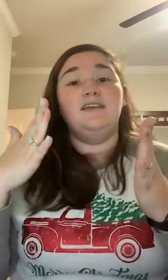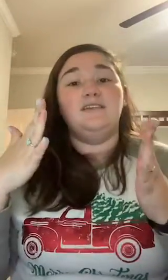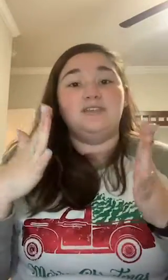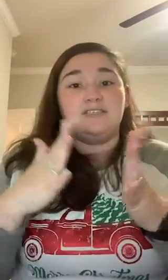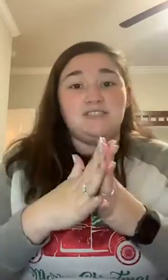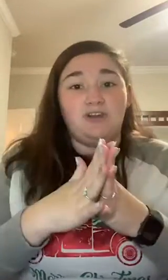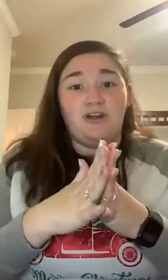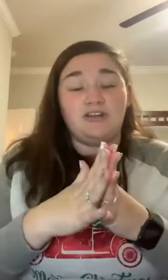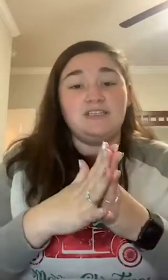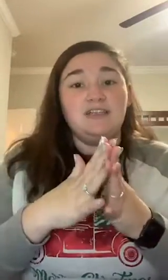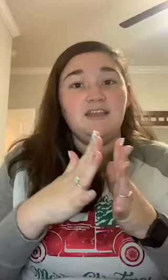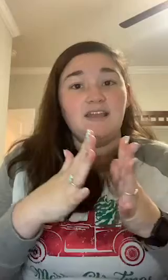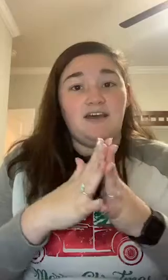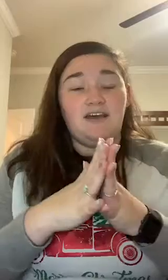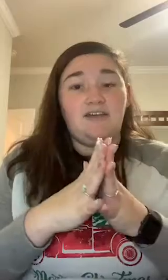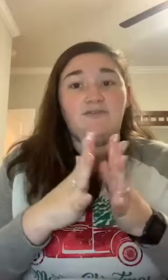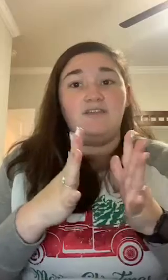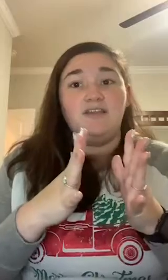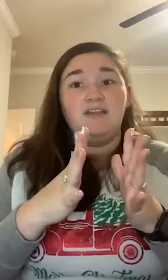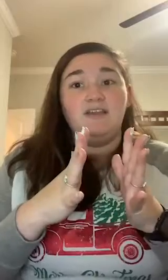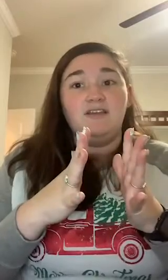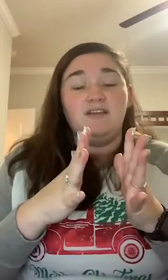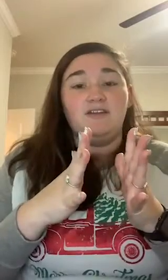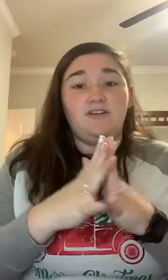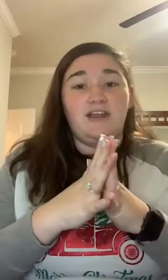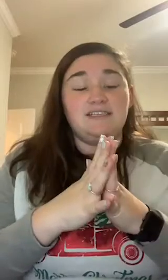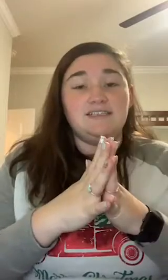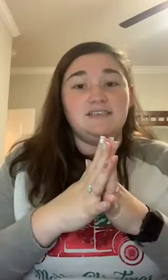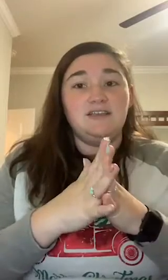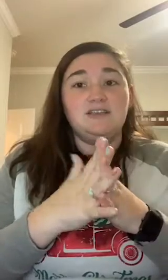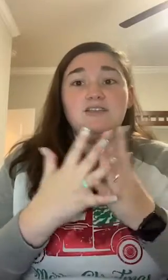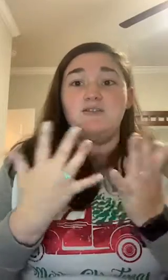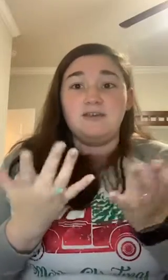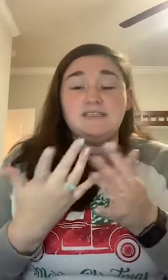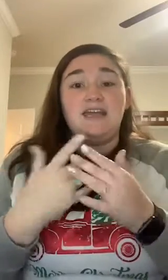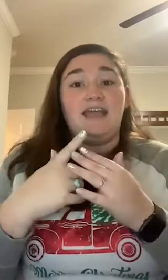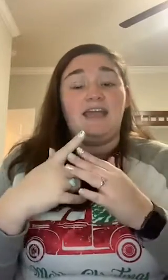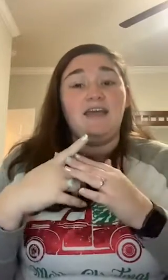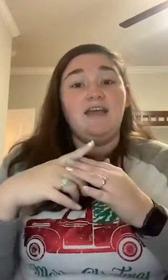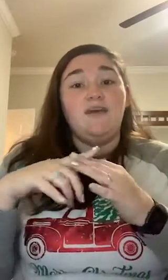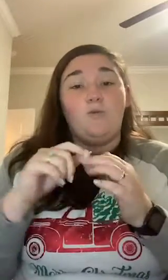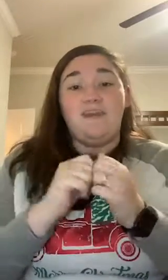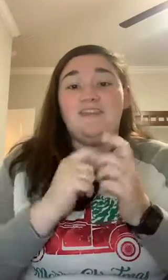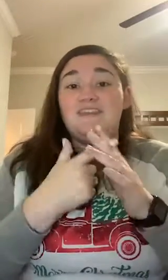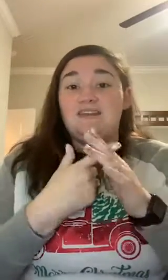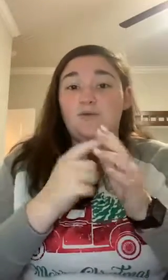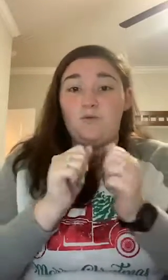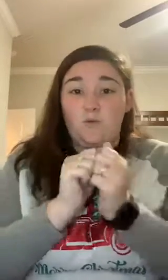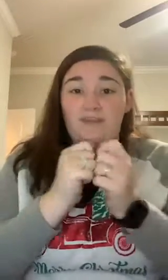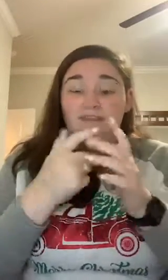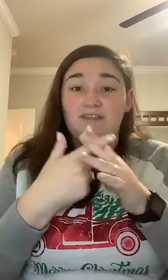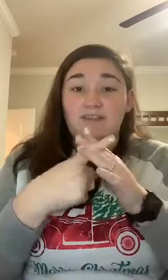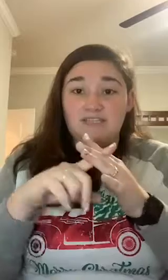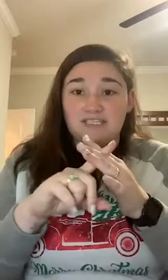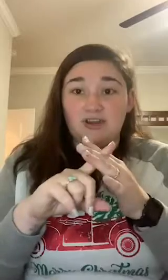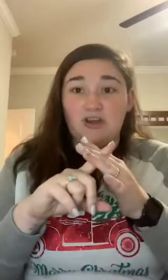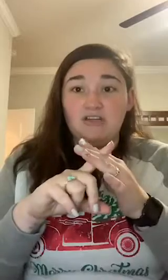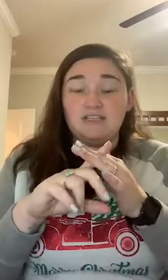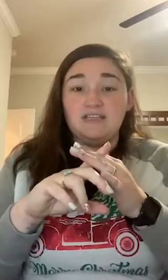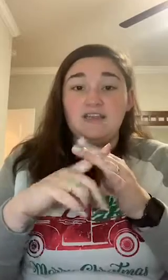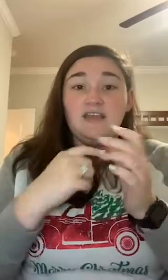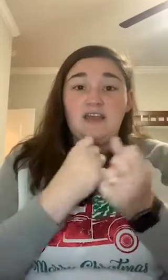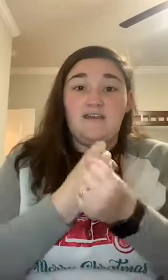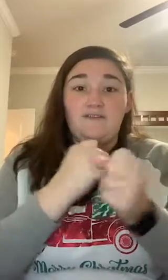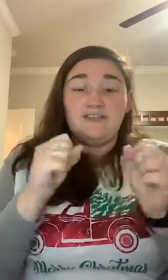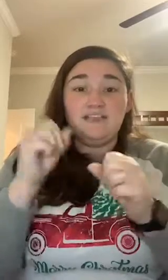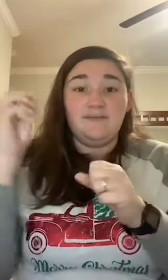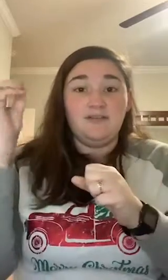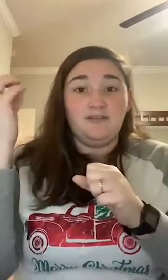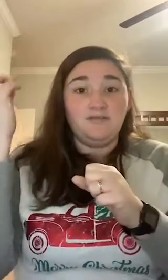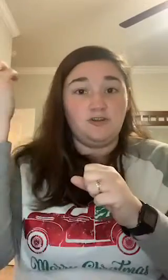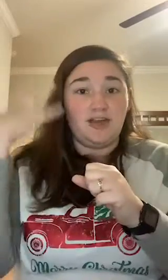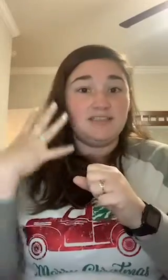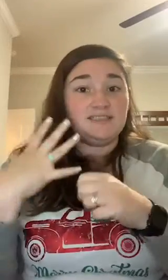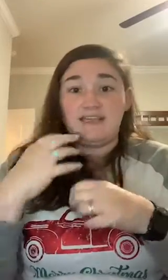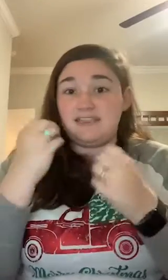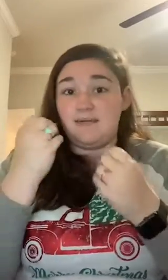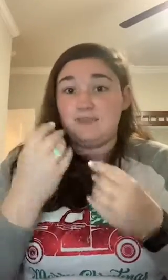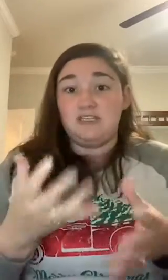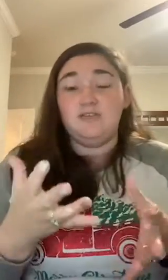the start of grace. so you could say with the... with the start of redeeming grace. that's up to you